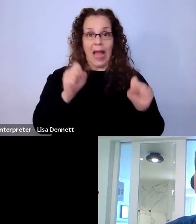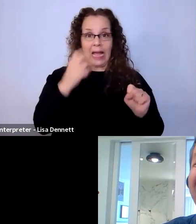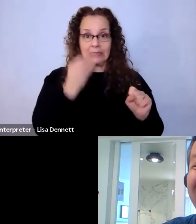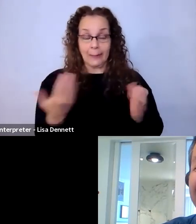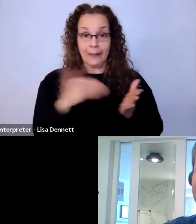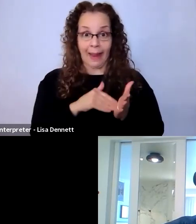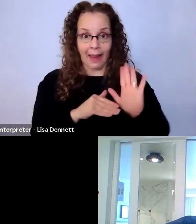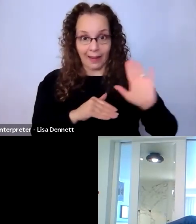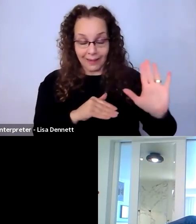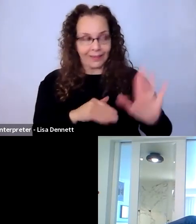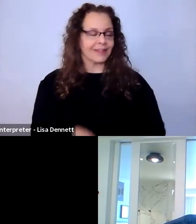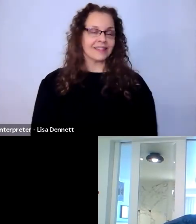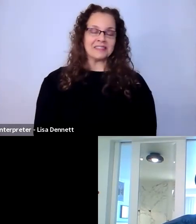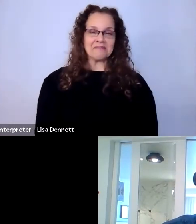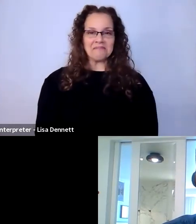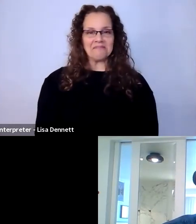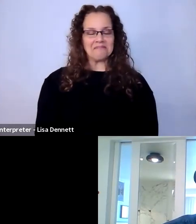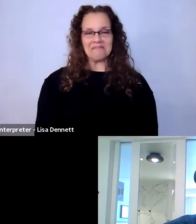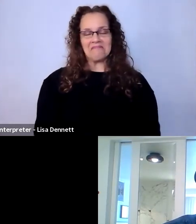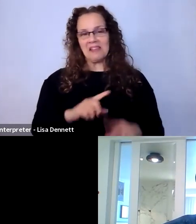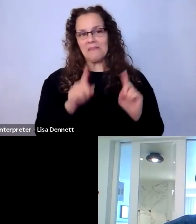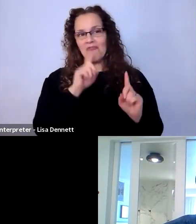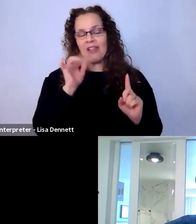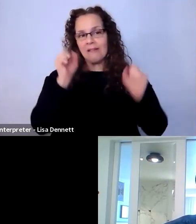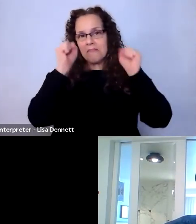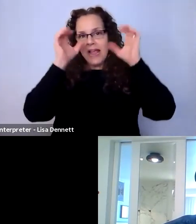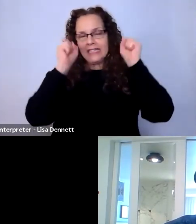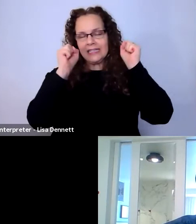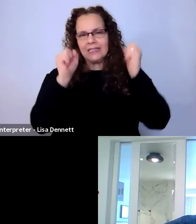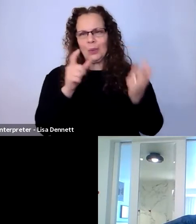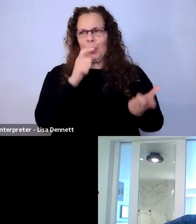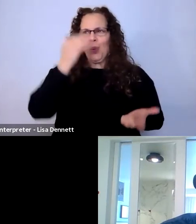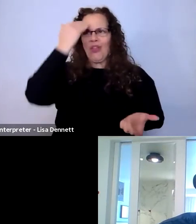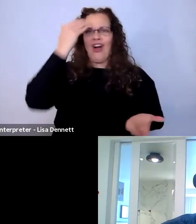than that this is this is amazing, and who would have thought right, I once